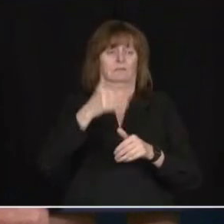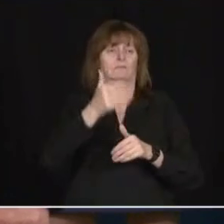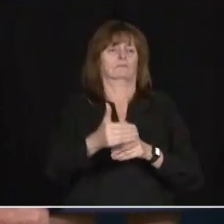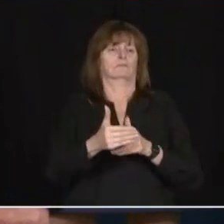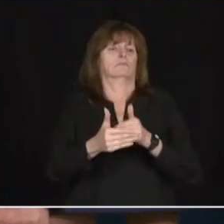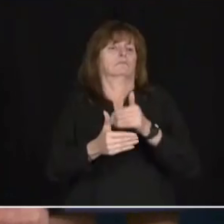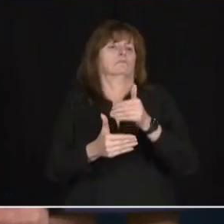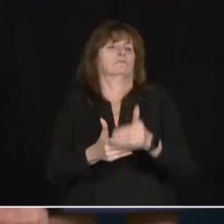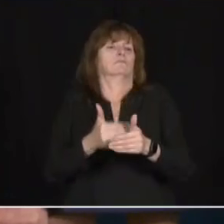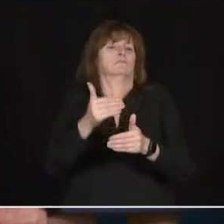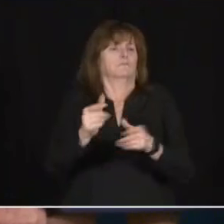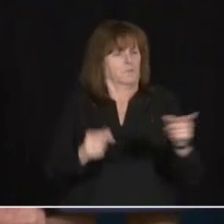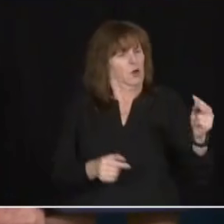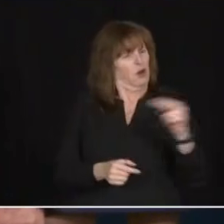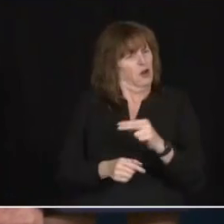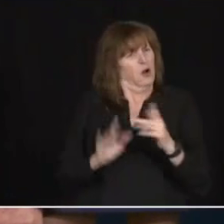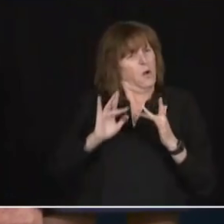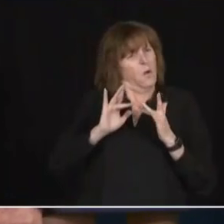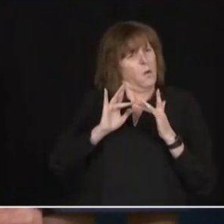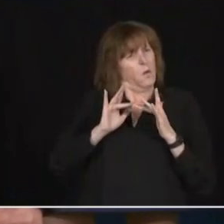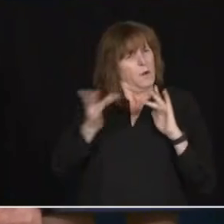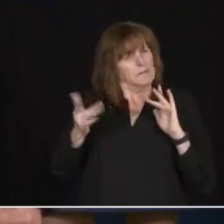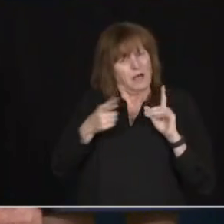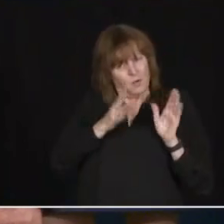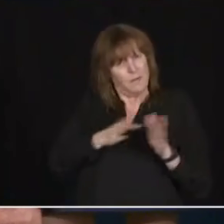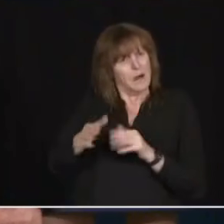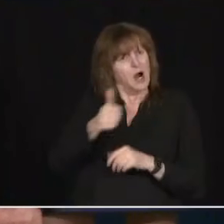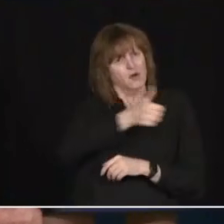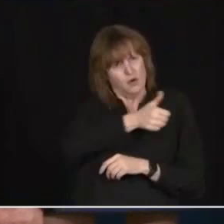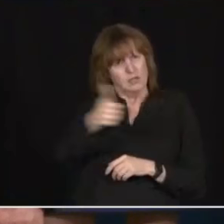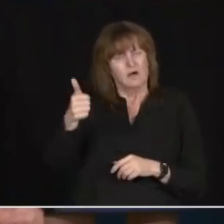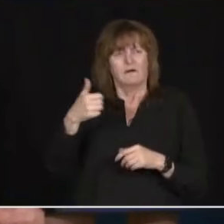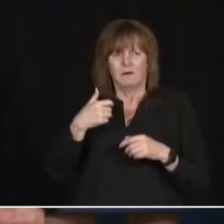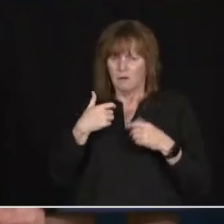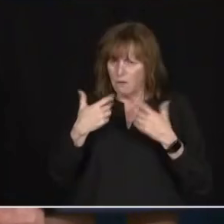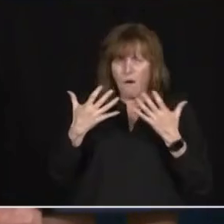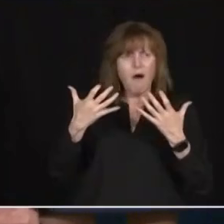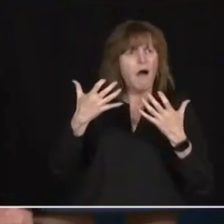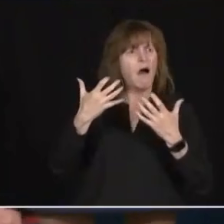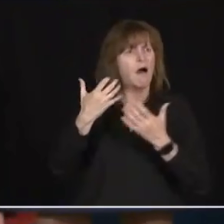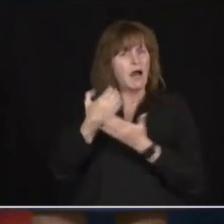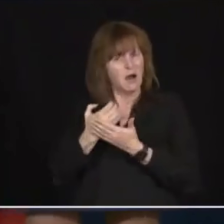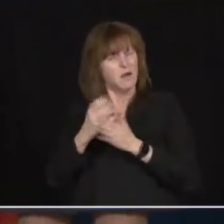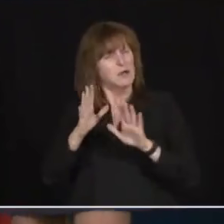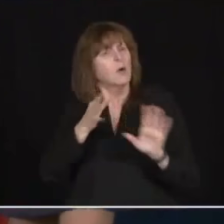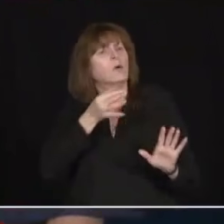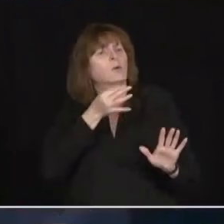We will move forward in that phased process and, again, they should look to the rules and get prepared.